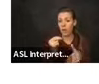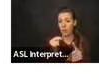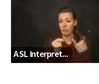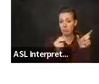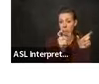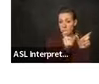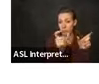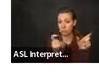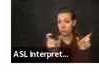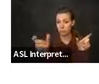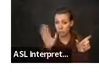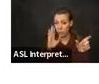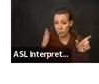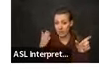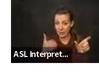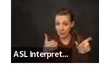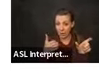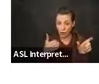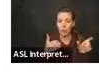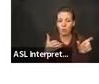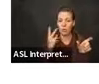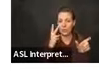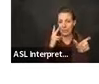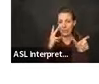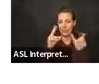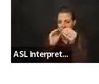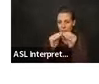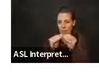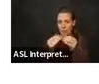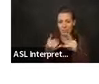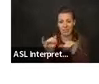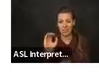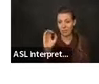variant of concern, and that number is still at zero.